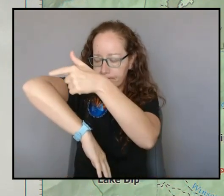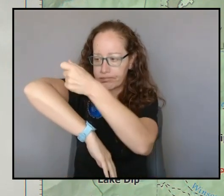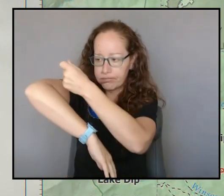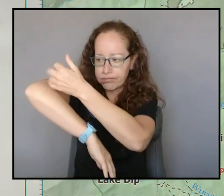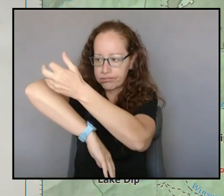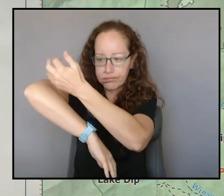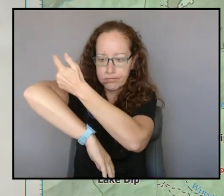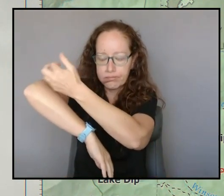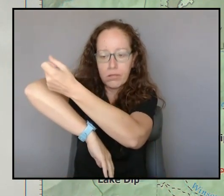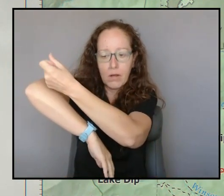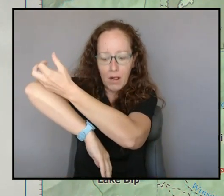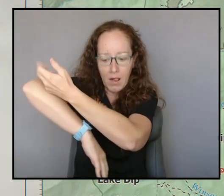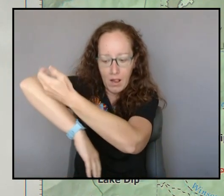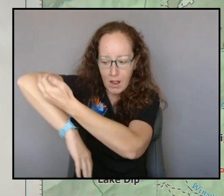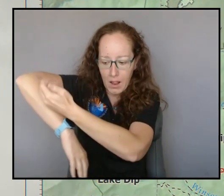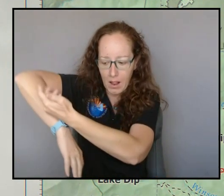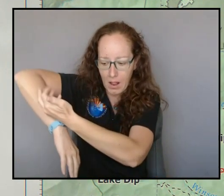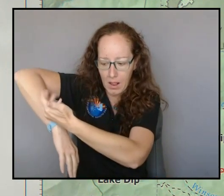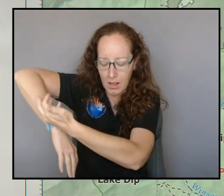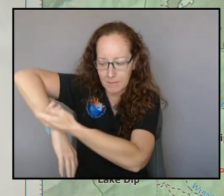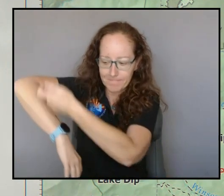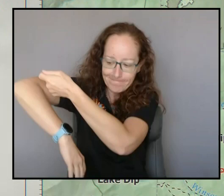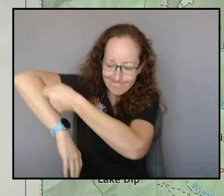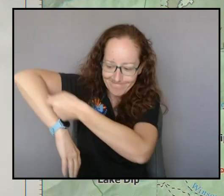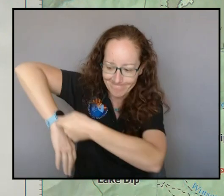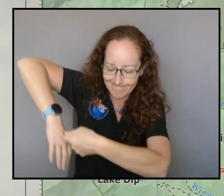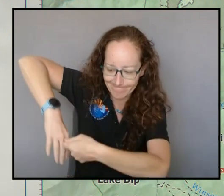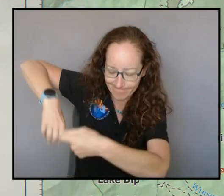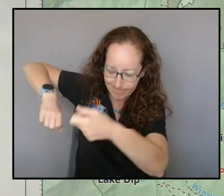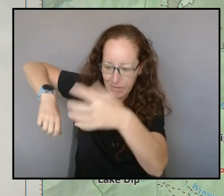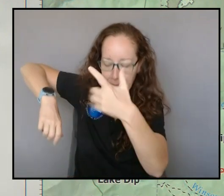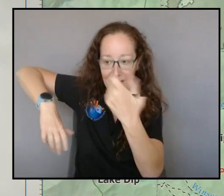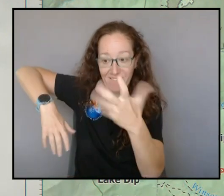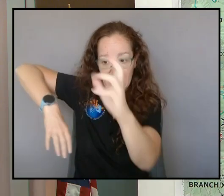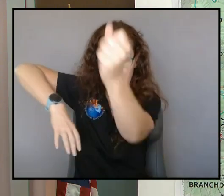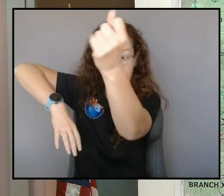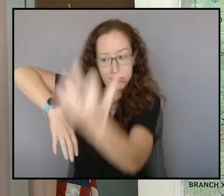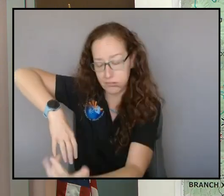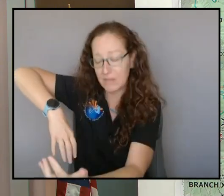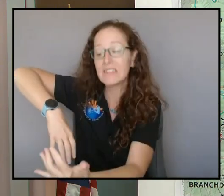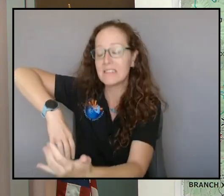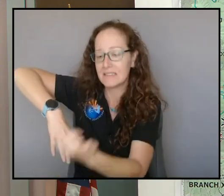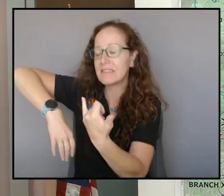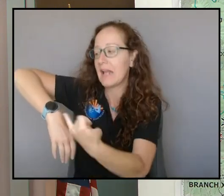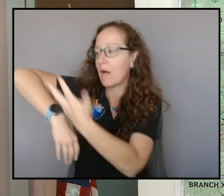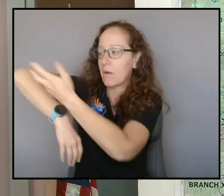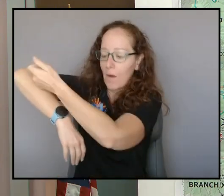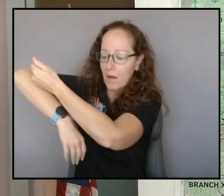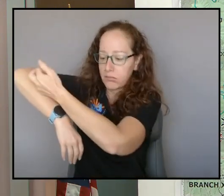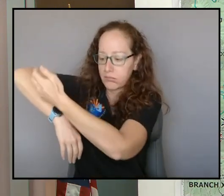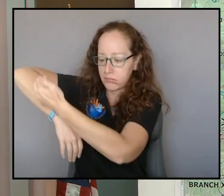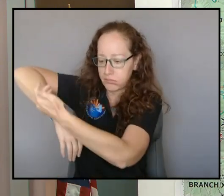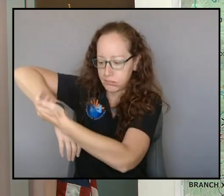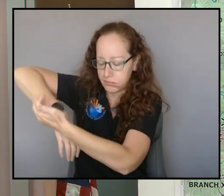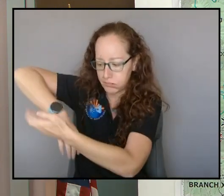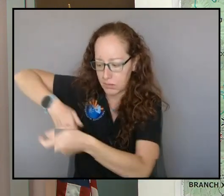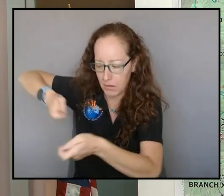that starts coming up. And so there's been some questions about why the hand ignitions or the ignitions that